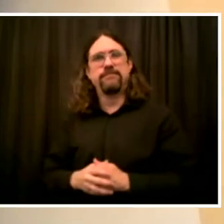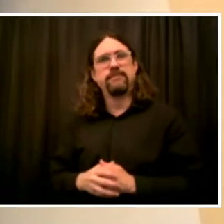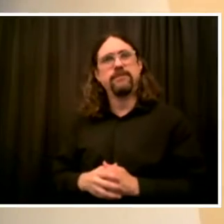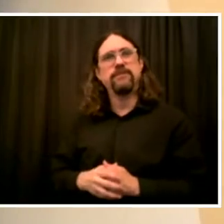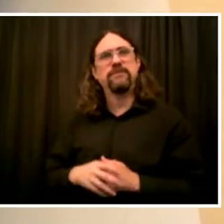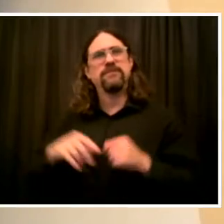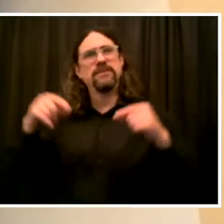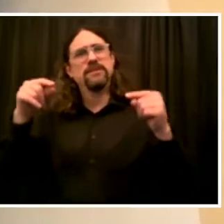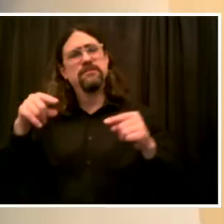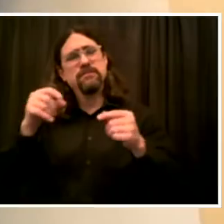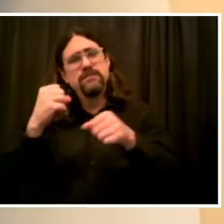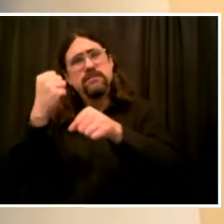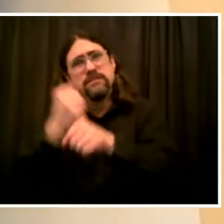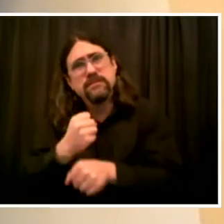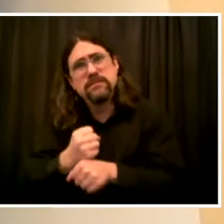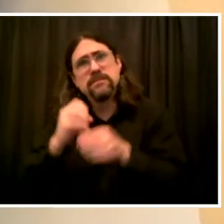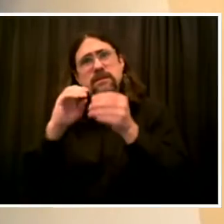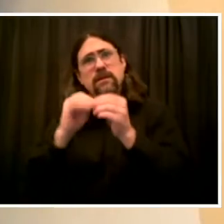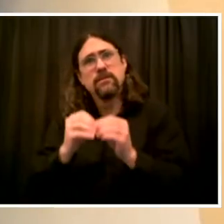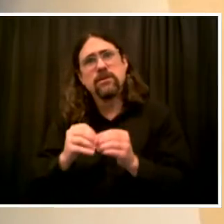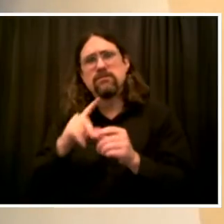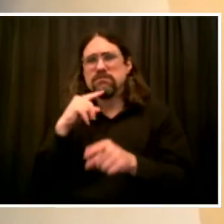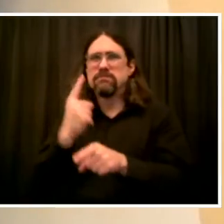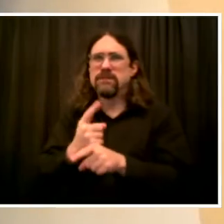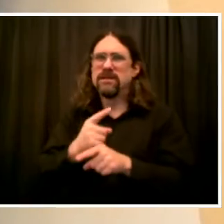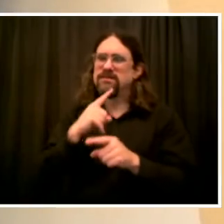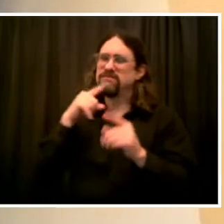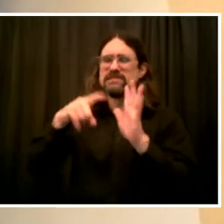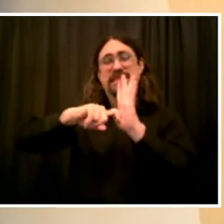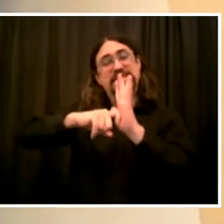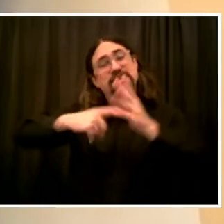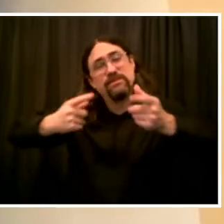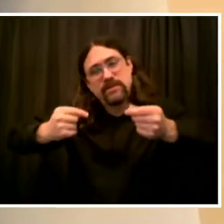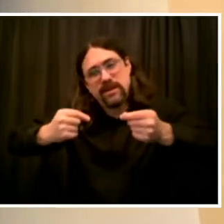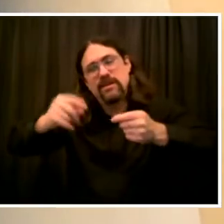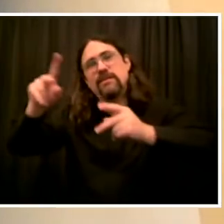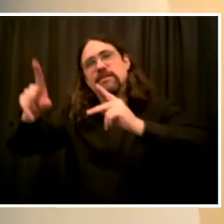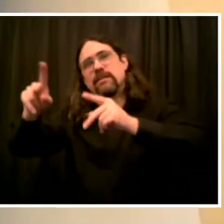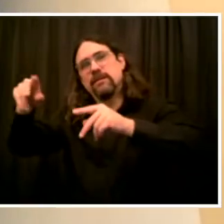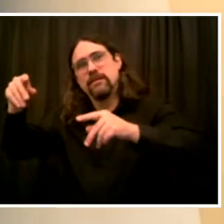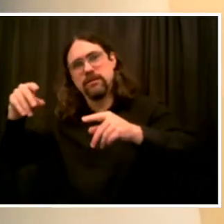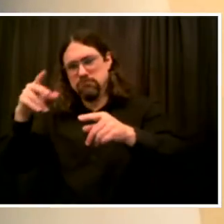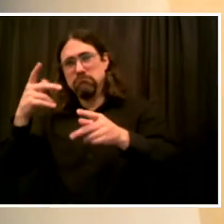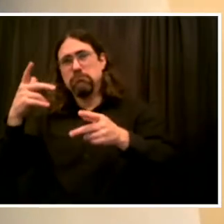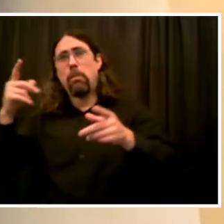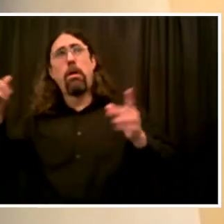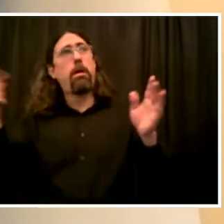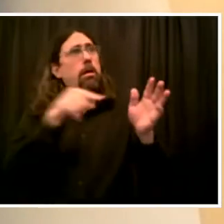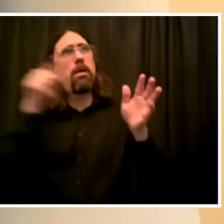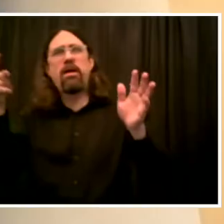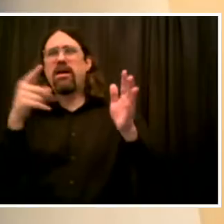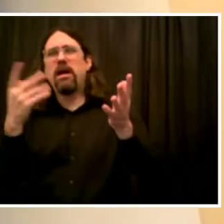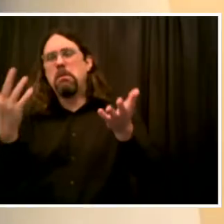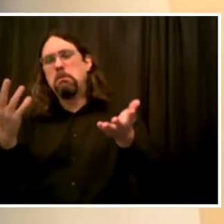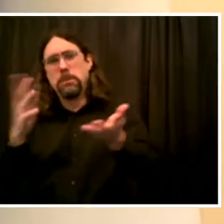THESE LOOKS AFTER EACH WEEK TO SEE HOW MANY ARE REMAINNGI IN SHELTER. THOSE PEOPLE ARE ON A PATHWAY TO